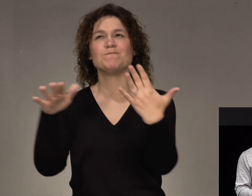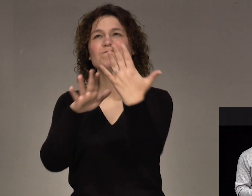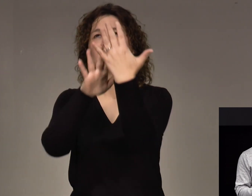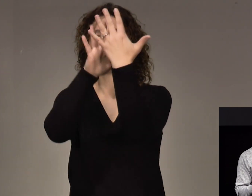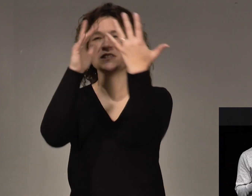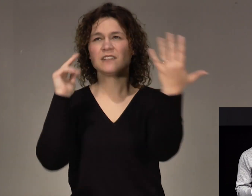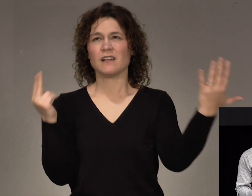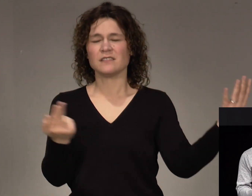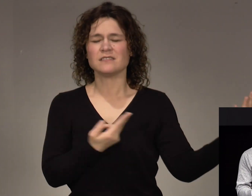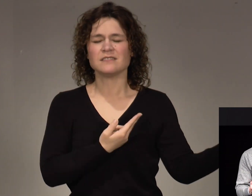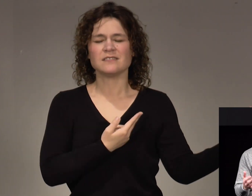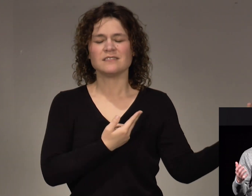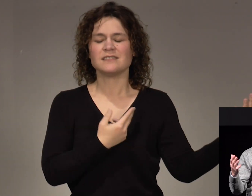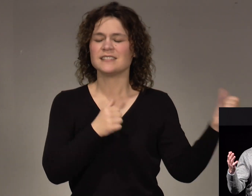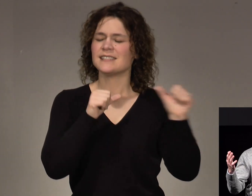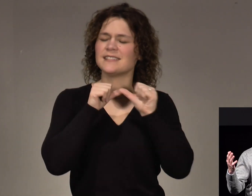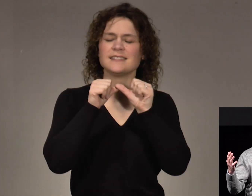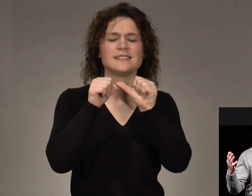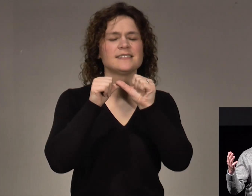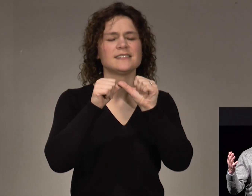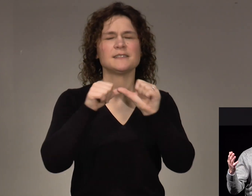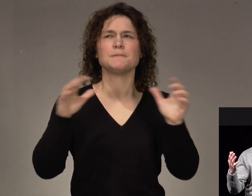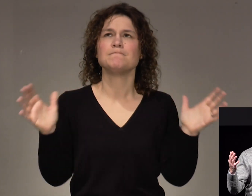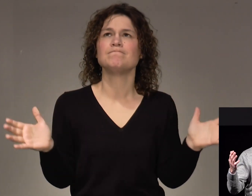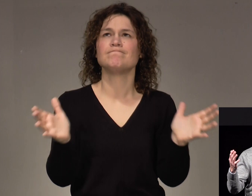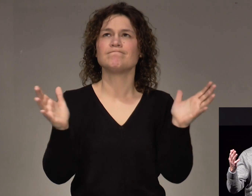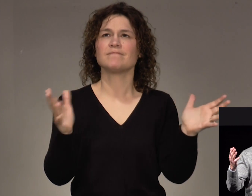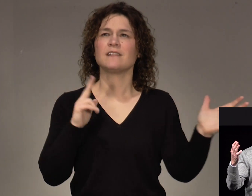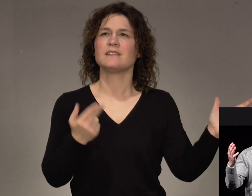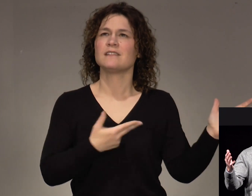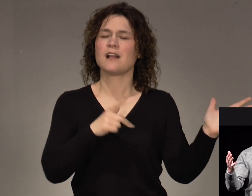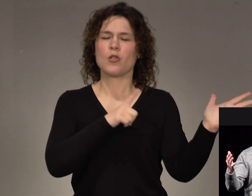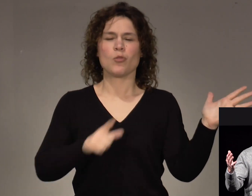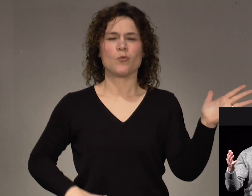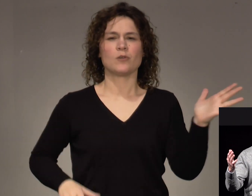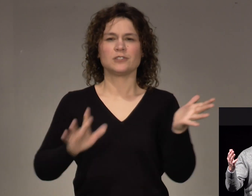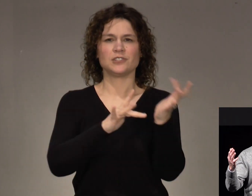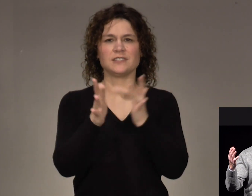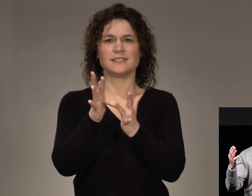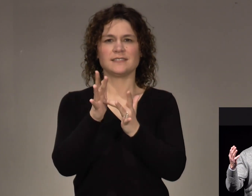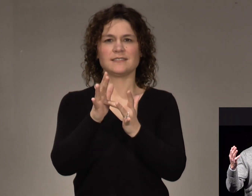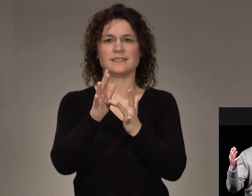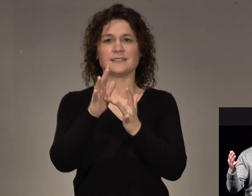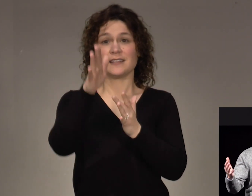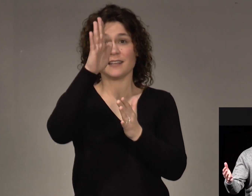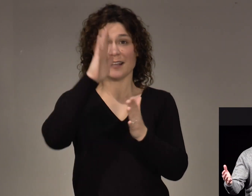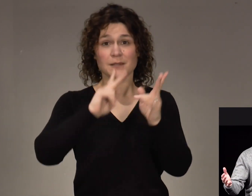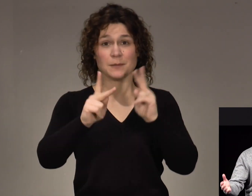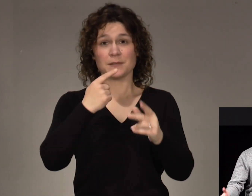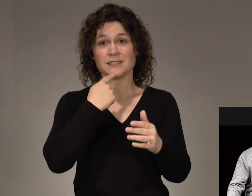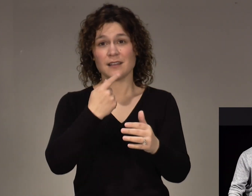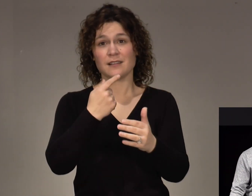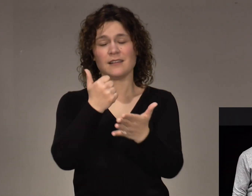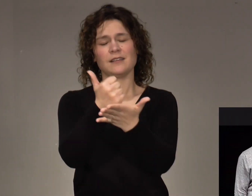Sustain us now, Lord Jesus. And God's people said "Amen!"